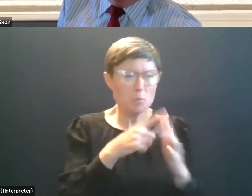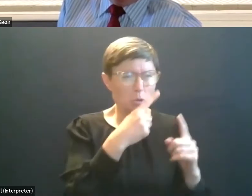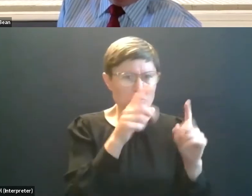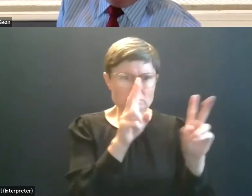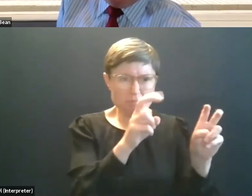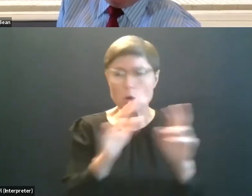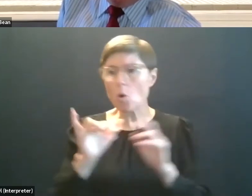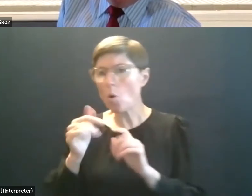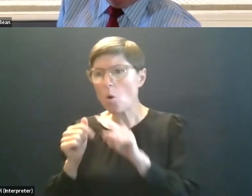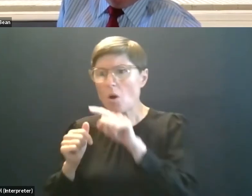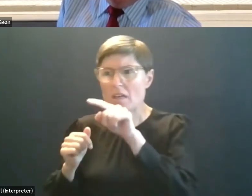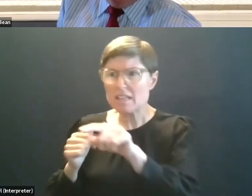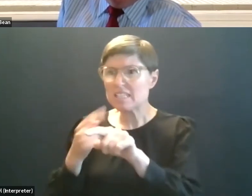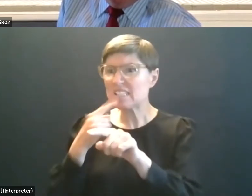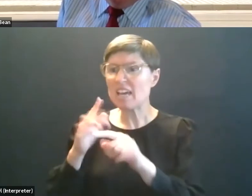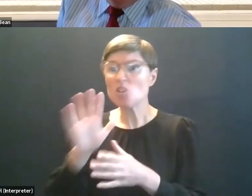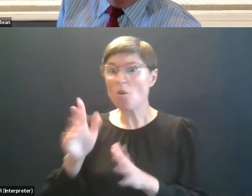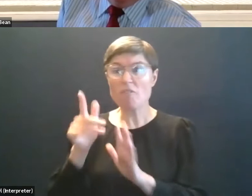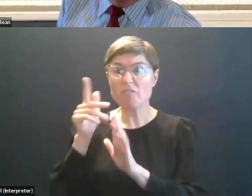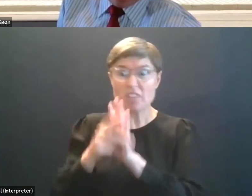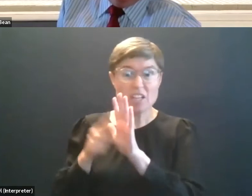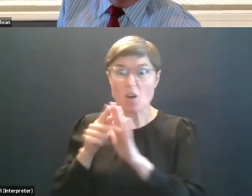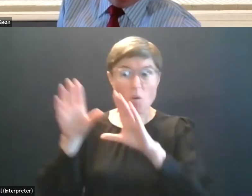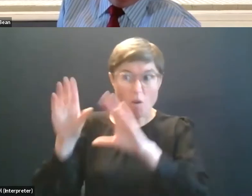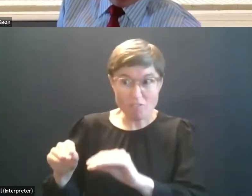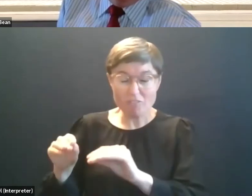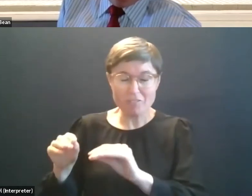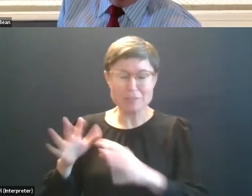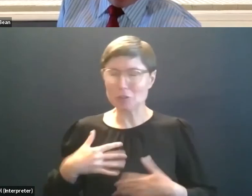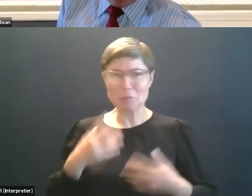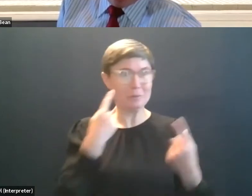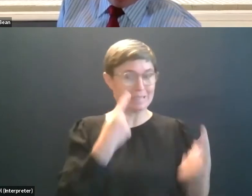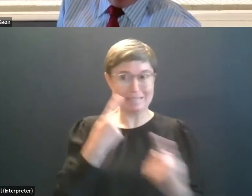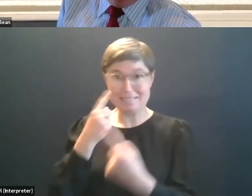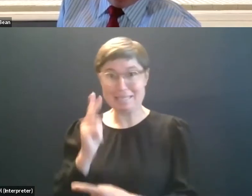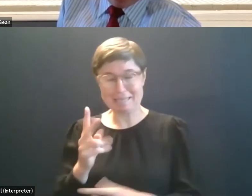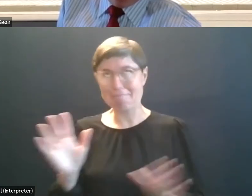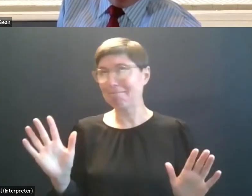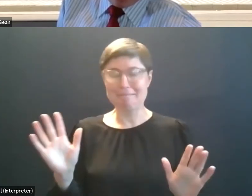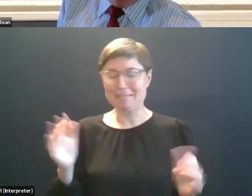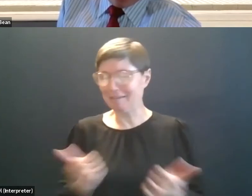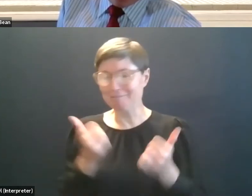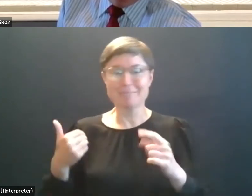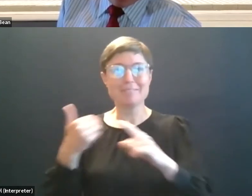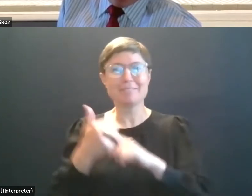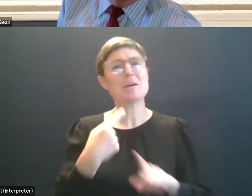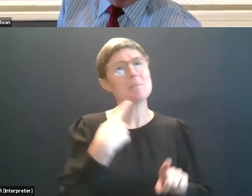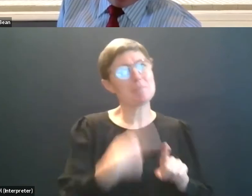Kristen, your video isn't on and the other is that we are living in unprecedented times.